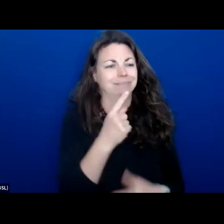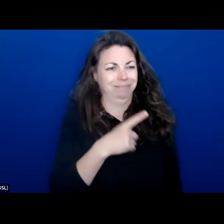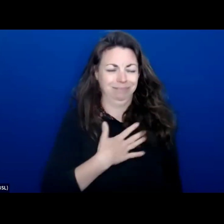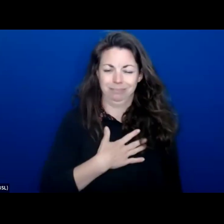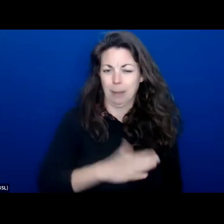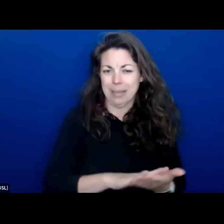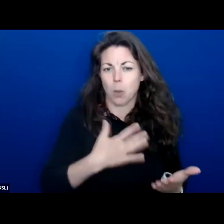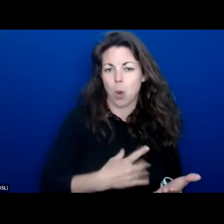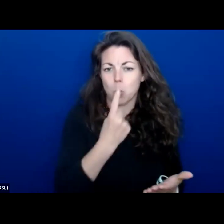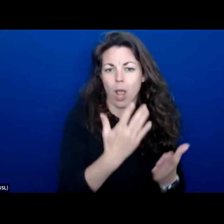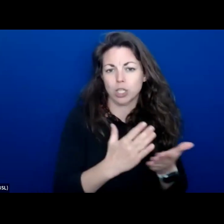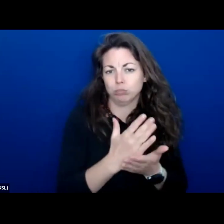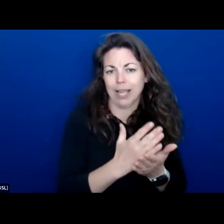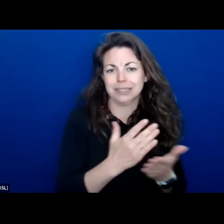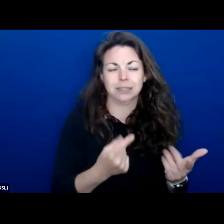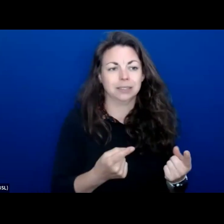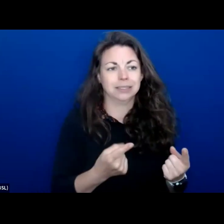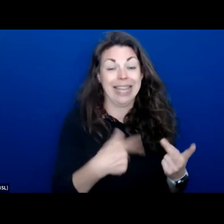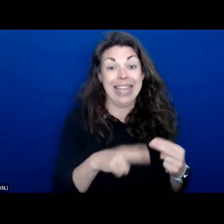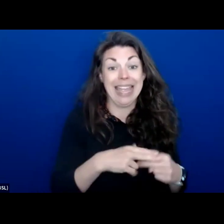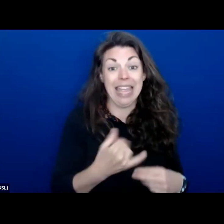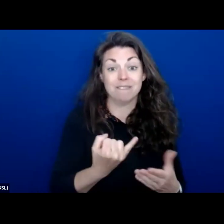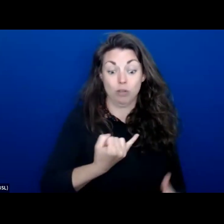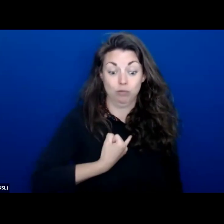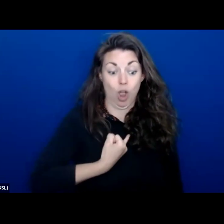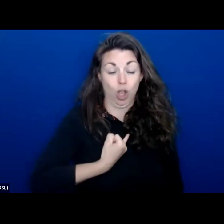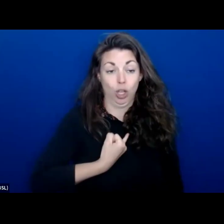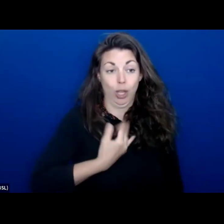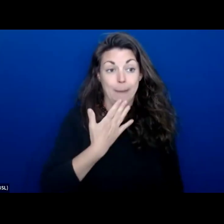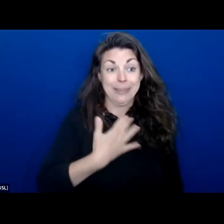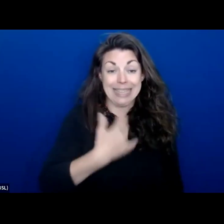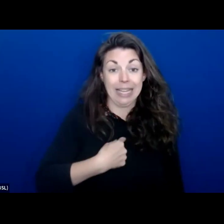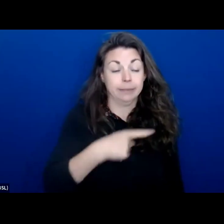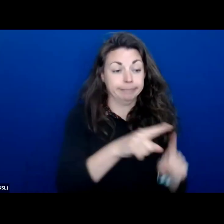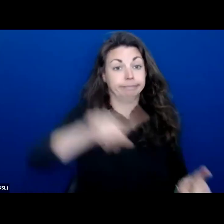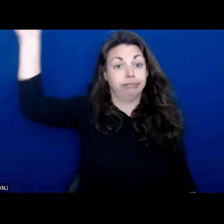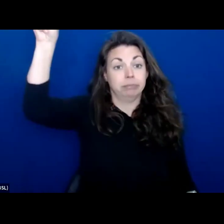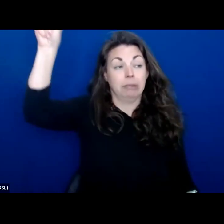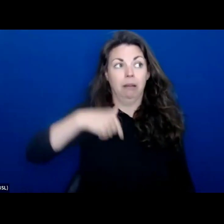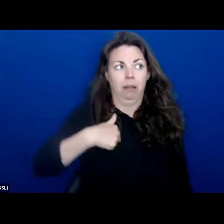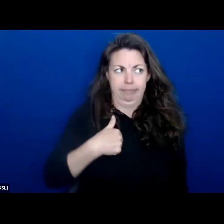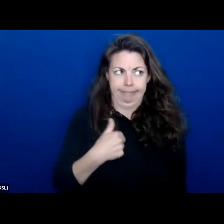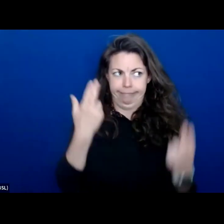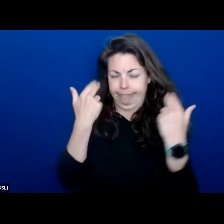please." And if I got it wrong she'd, she'd send me back up to my room and I'd study again. So there was a lot of tough love,